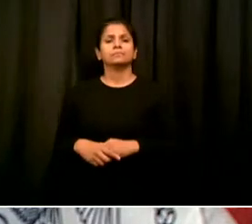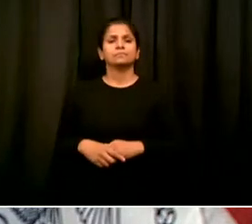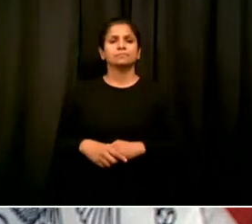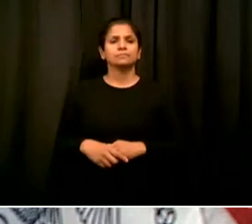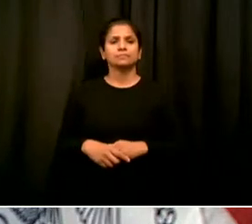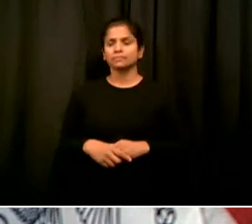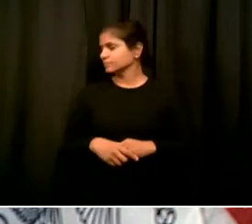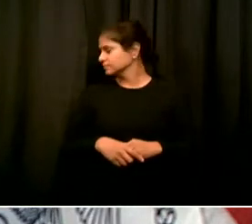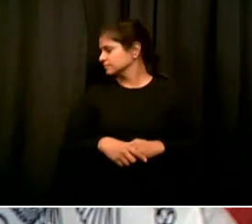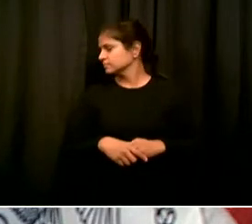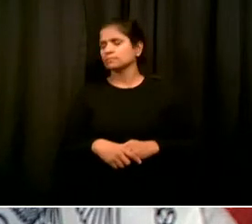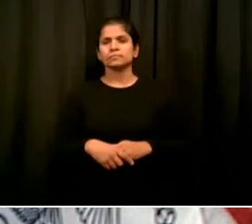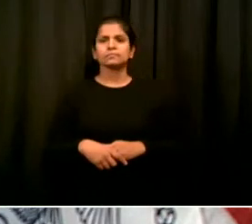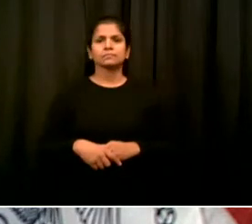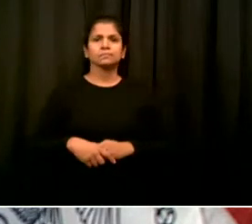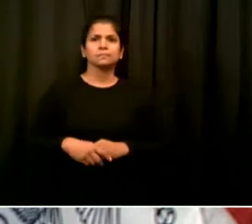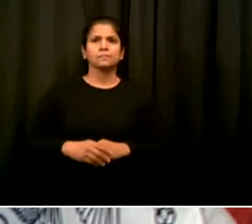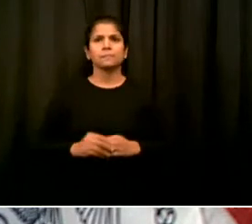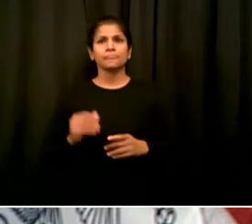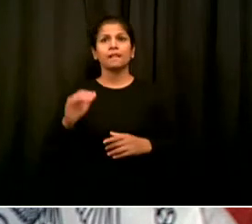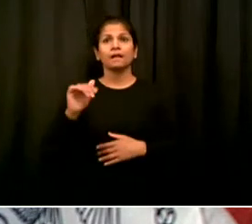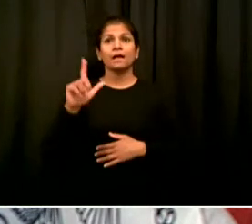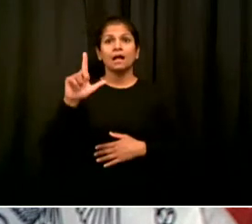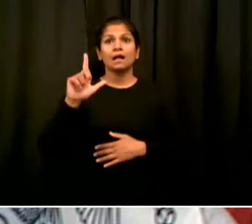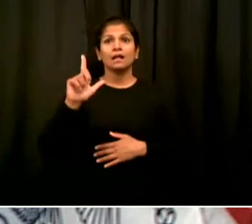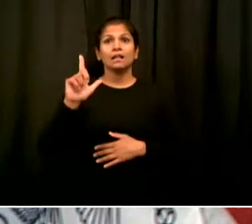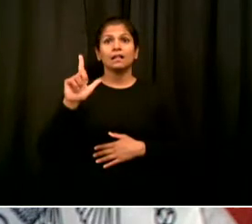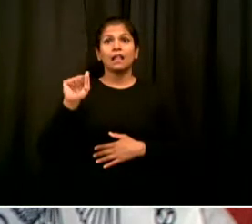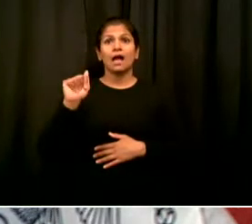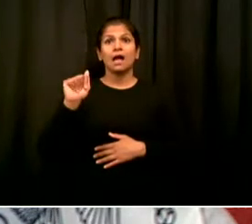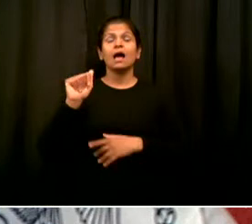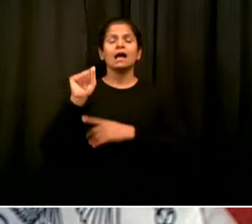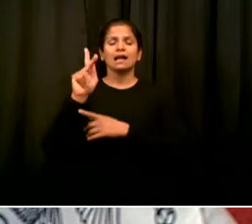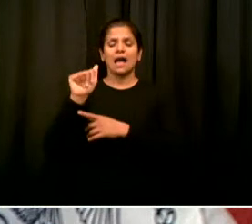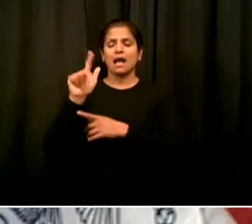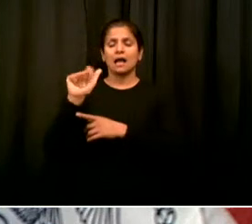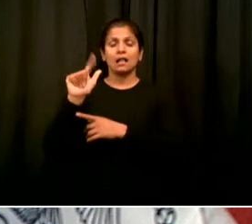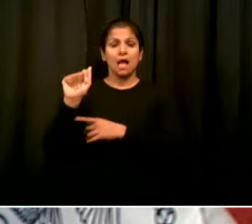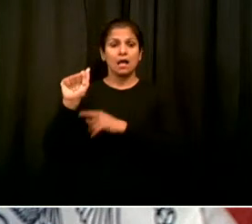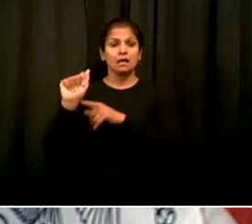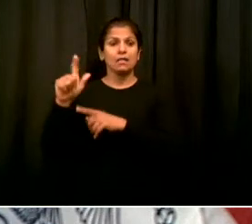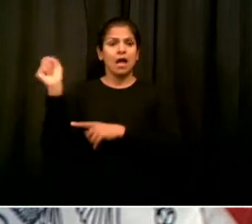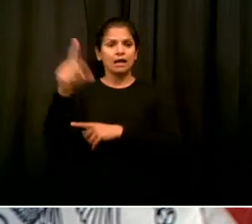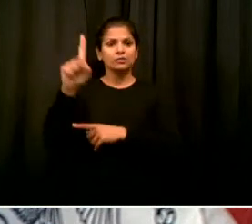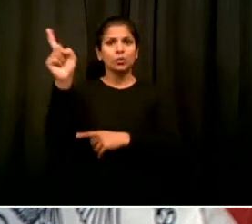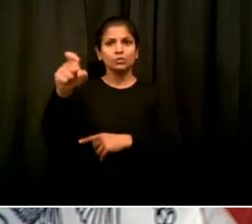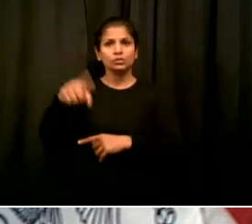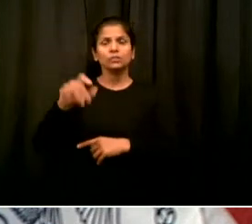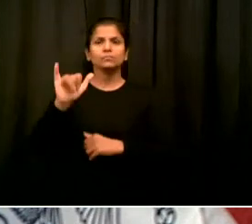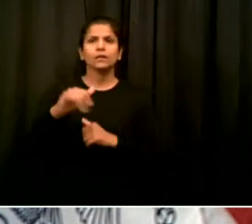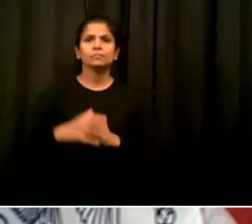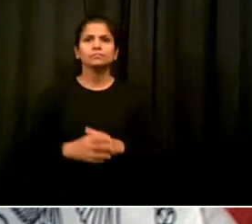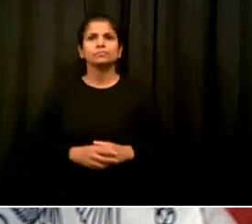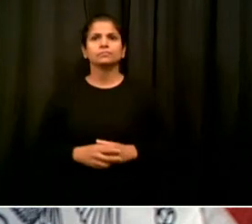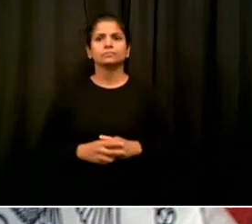ASKED VERY QUICKLY IN THE CASE FROM A FEW DAYS AGO. TTHE NEXT IS KALA FROM HICKS. MR. MAYOR, I